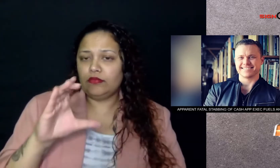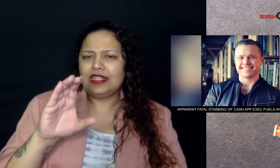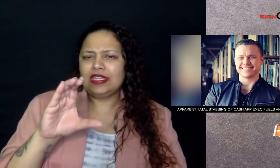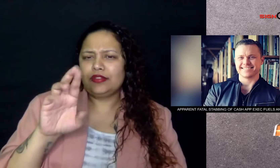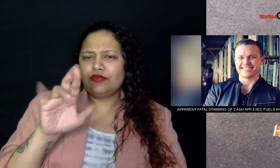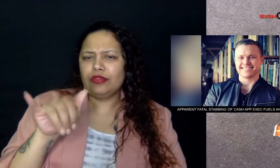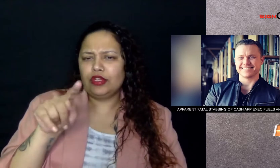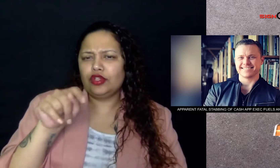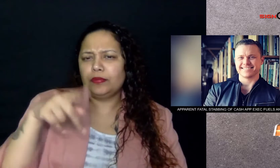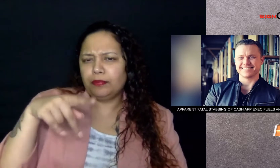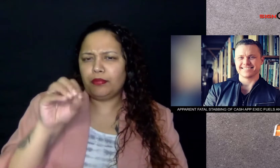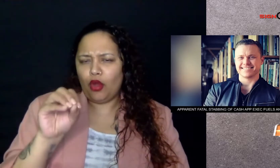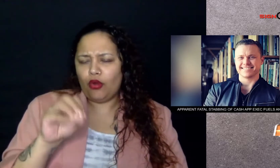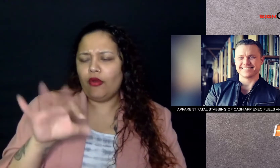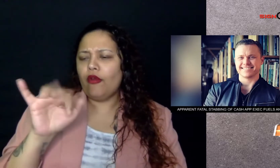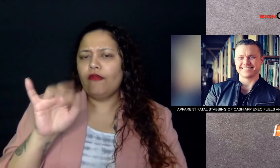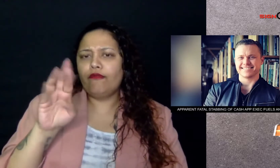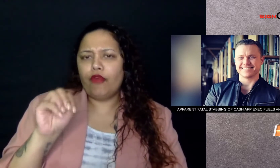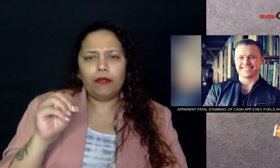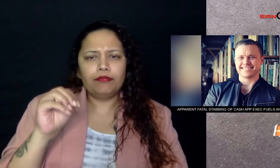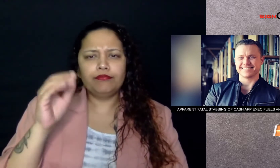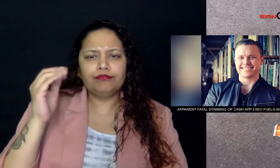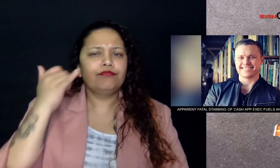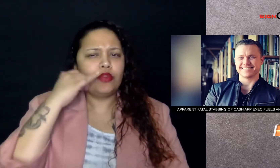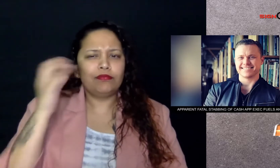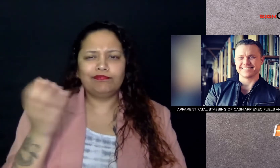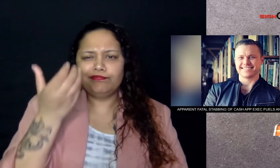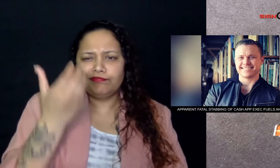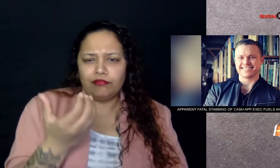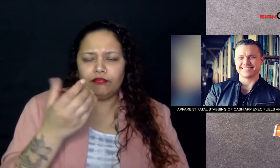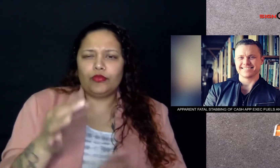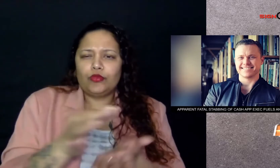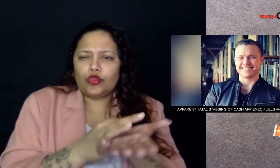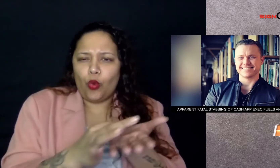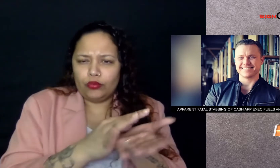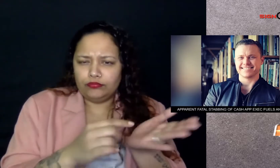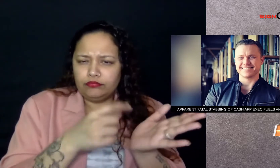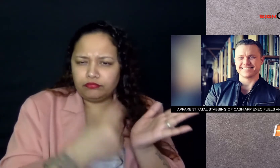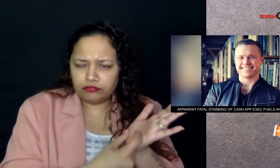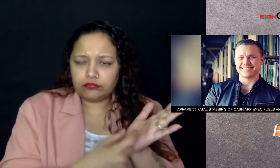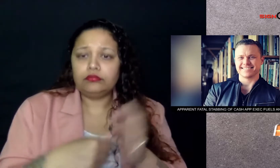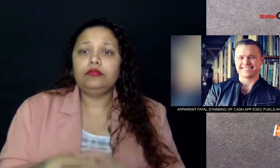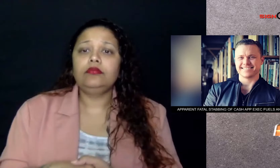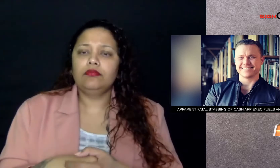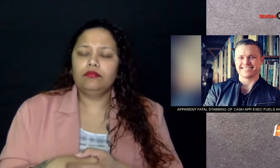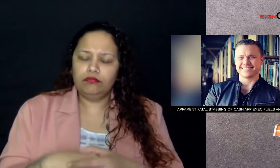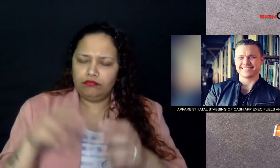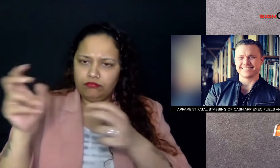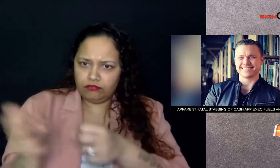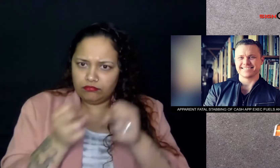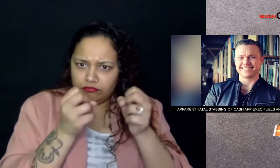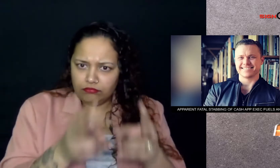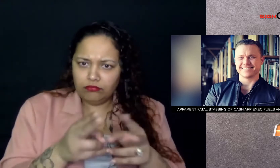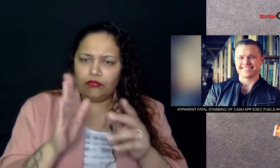his latest employer the crypto firm mobile coin. tweeted this photo